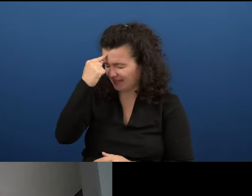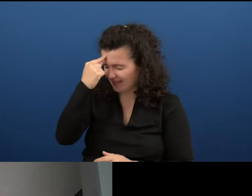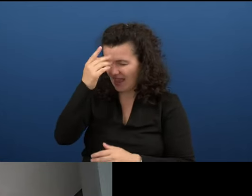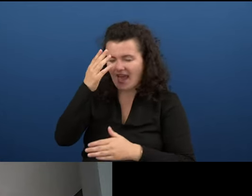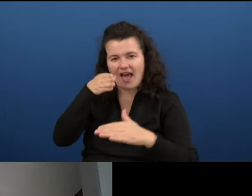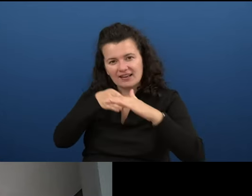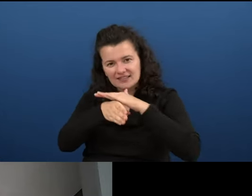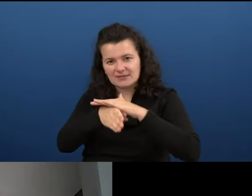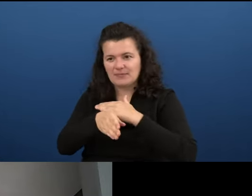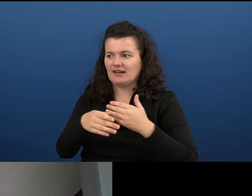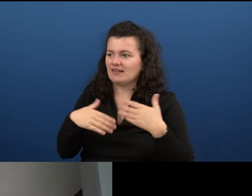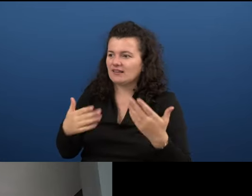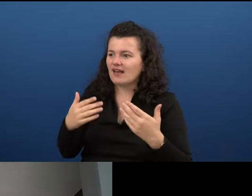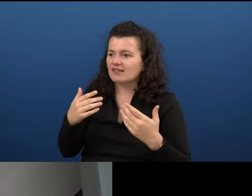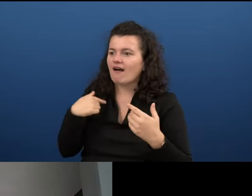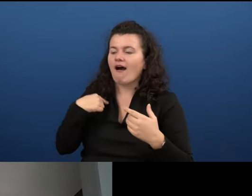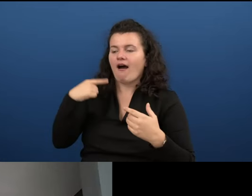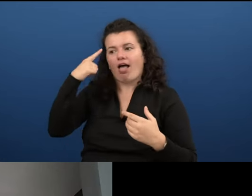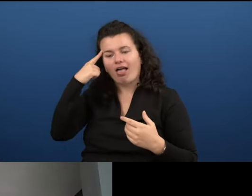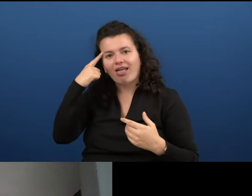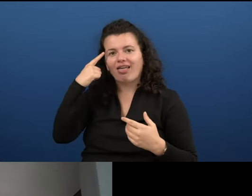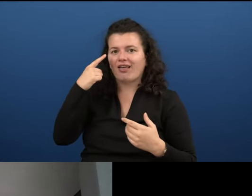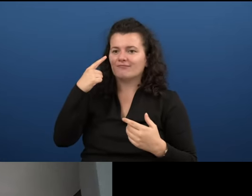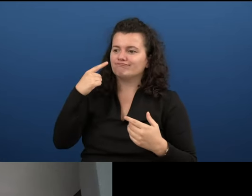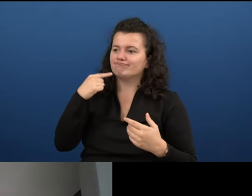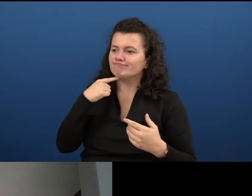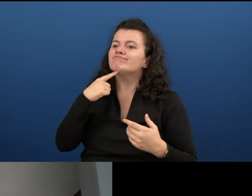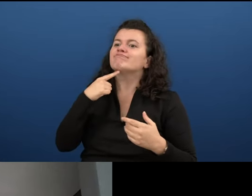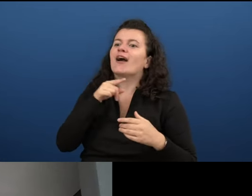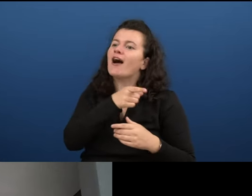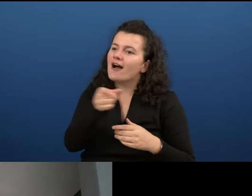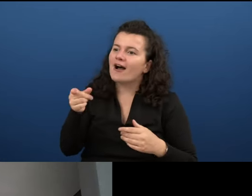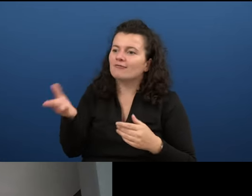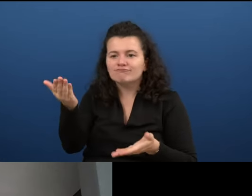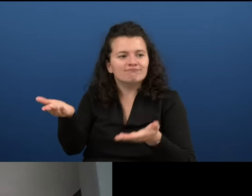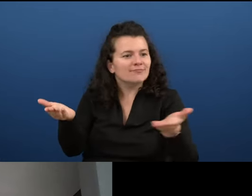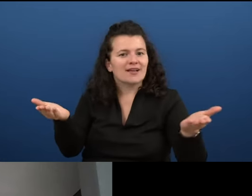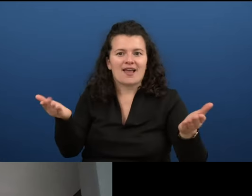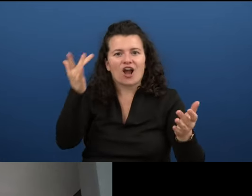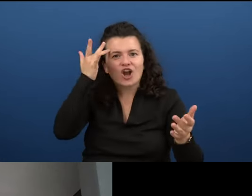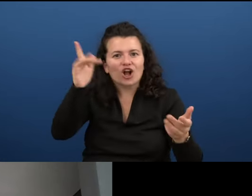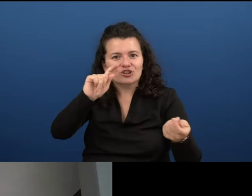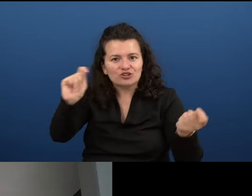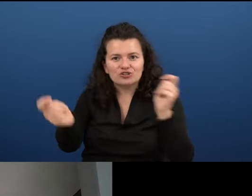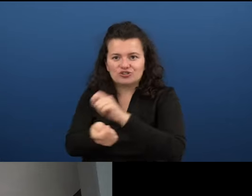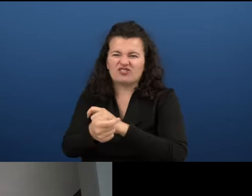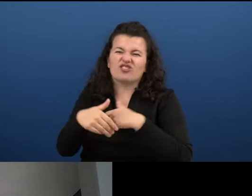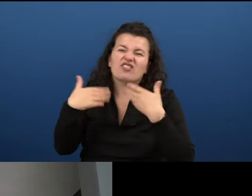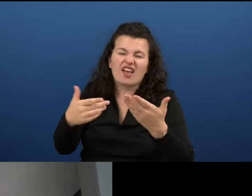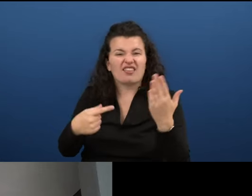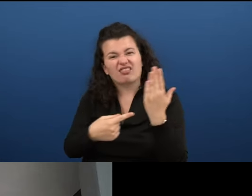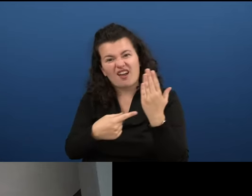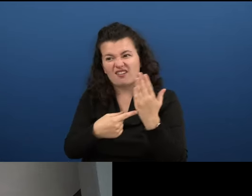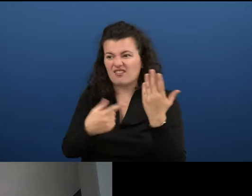14:35:22 And you need to help facilitate cultural change. And you also need to be constantly